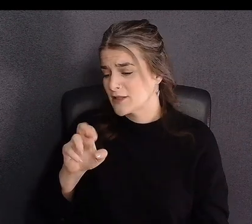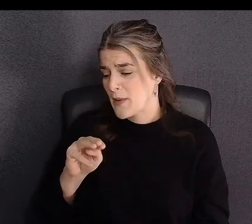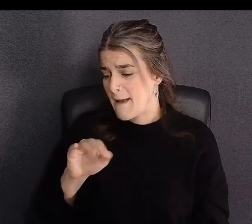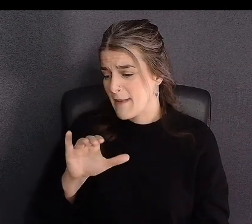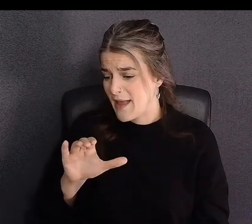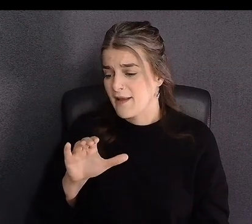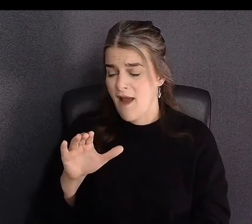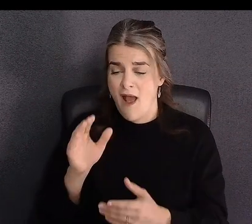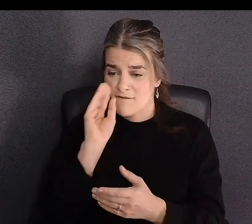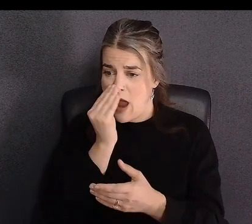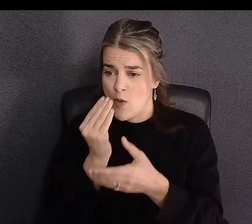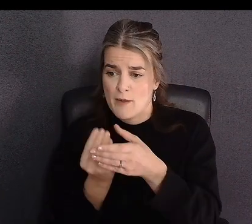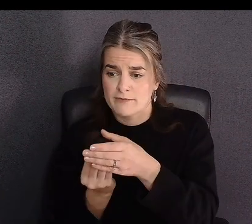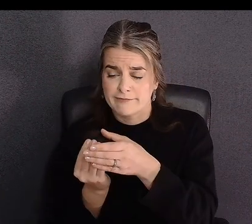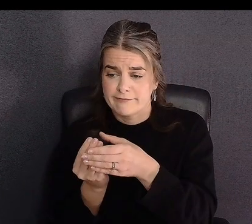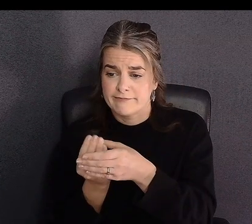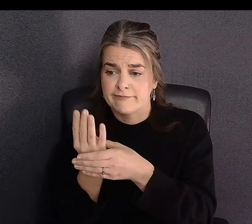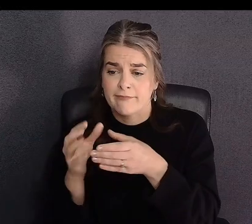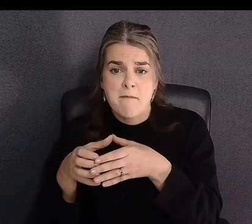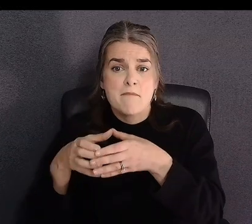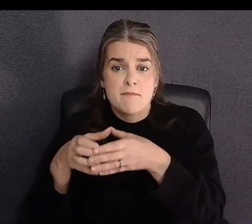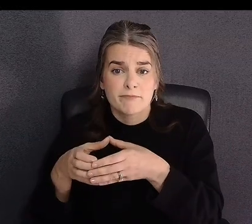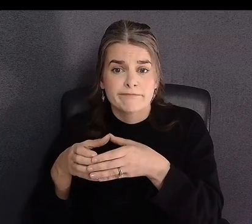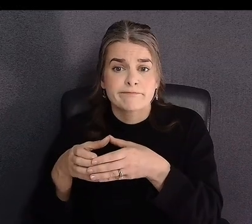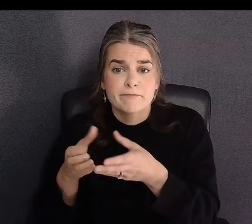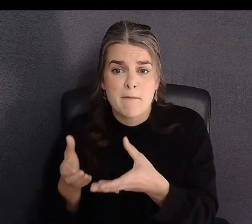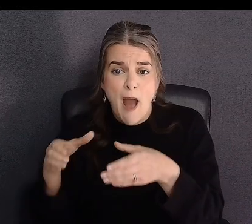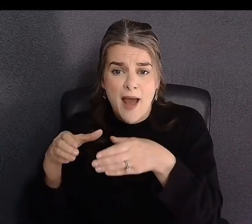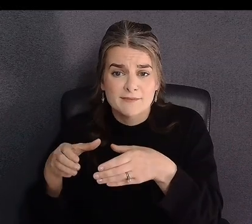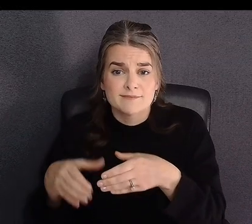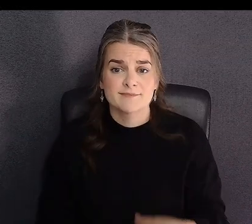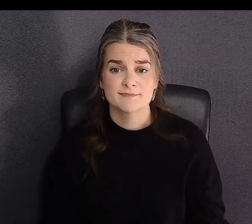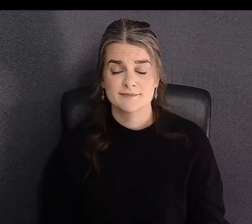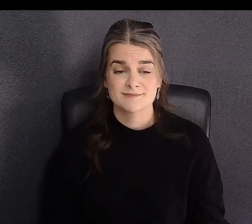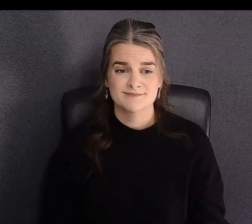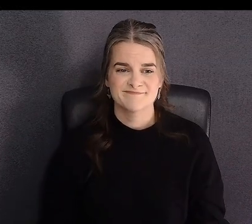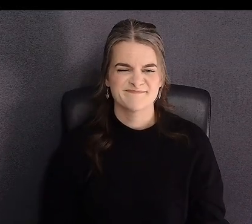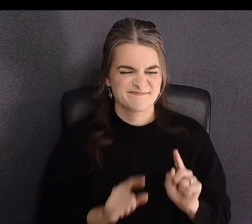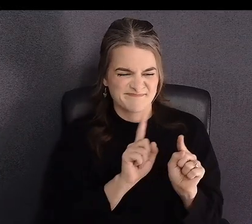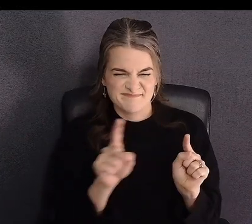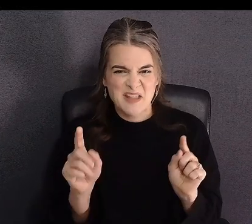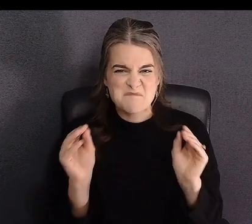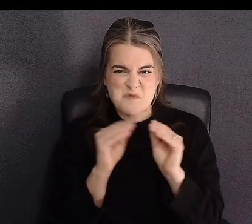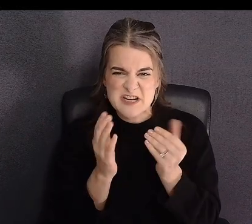like that that can be a little bit easier and a little bit less